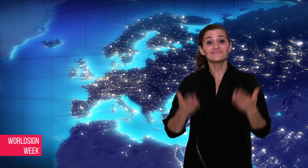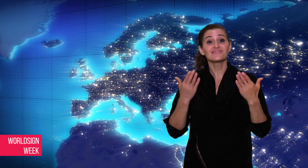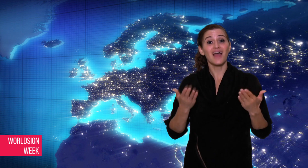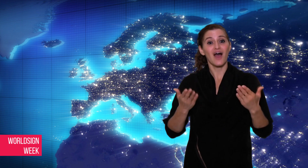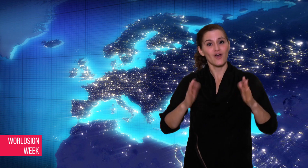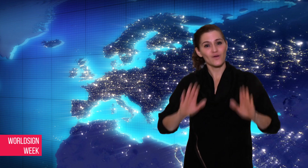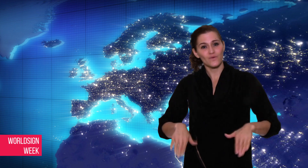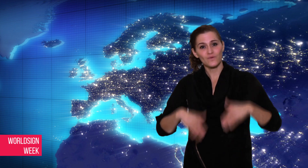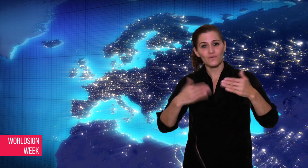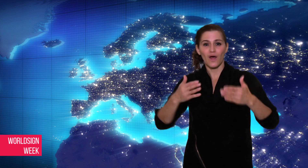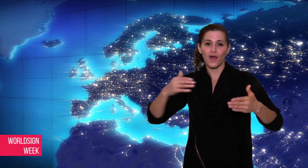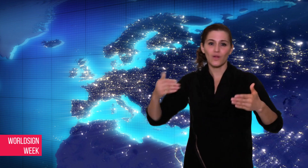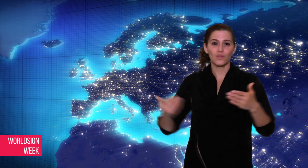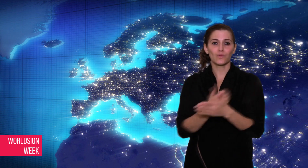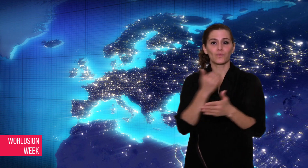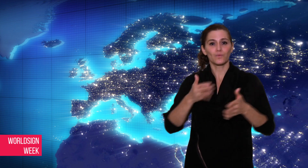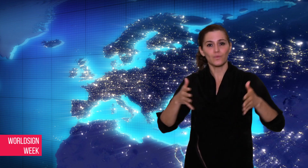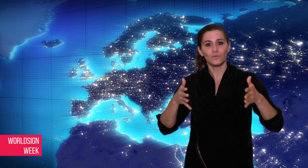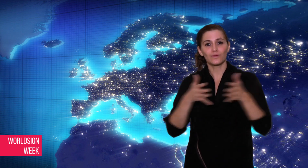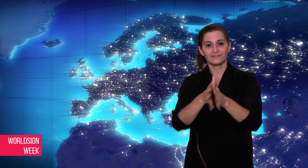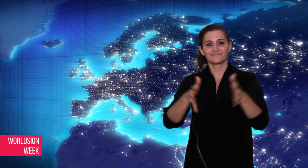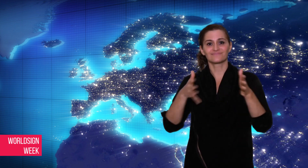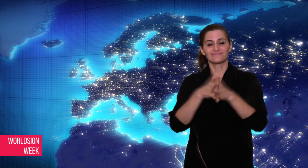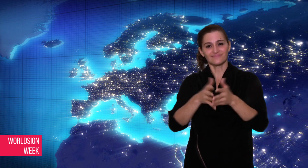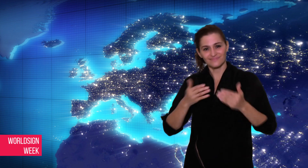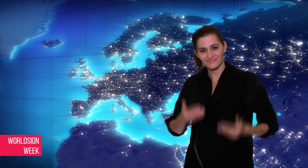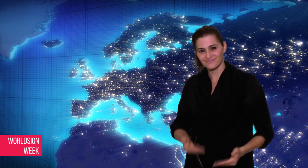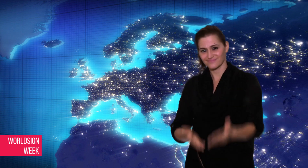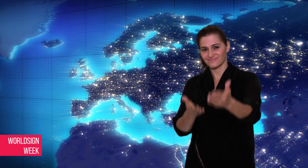Now, let’s go to next story.